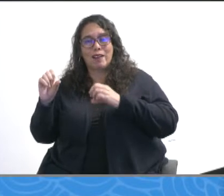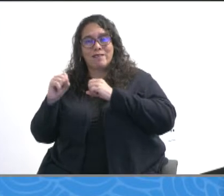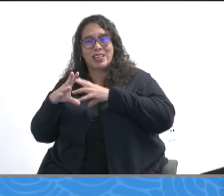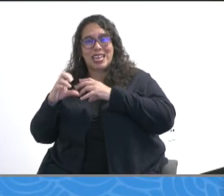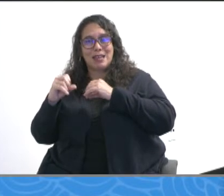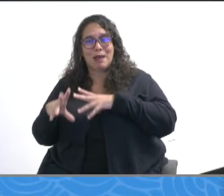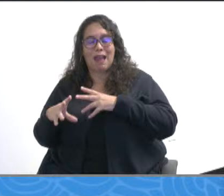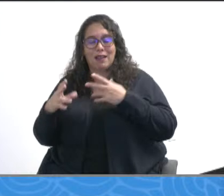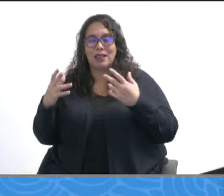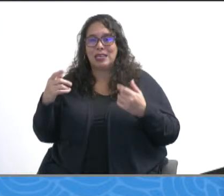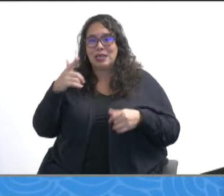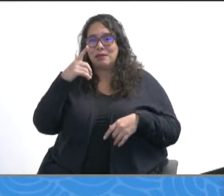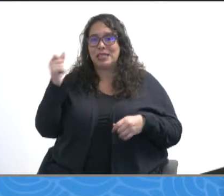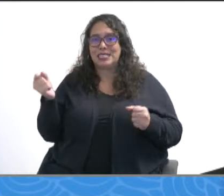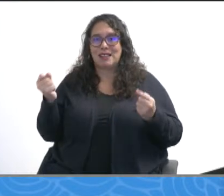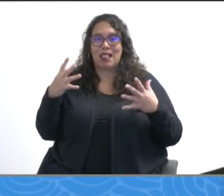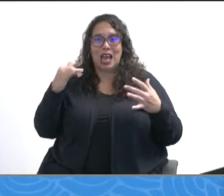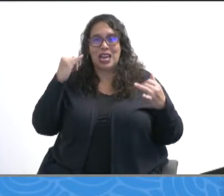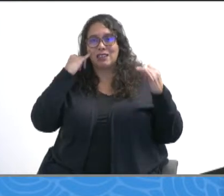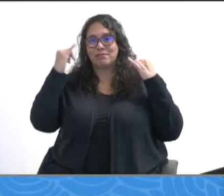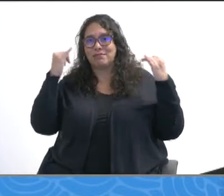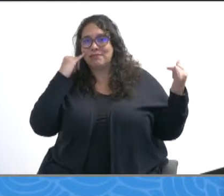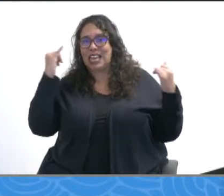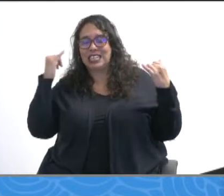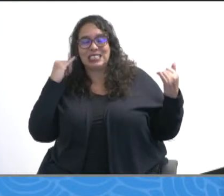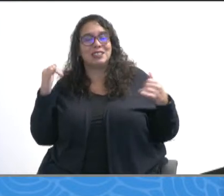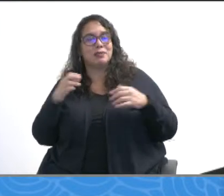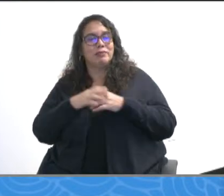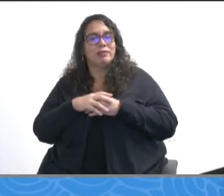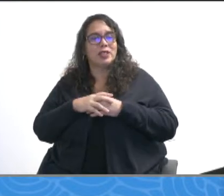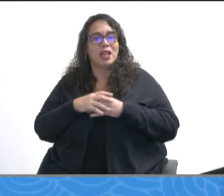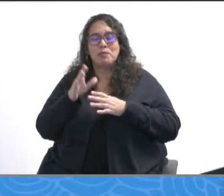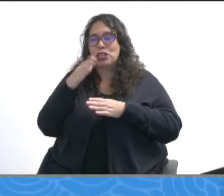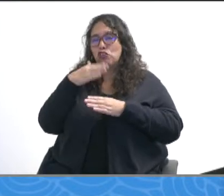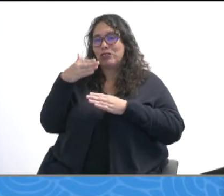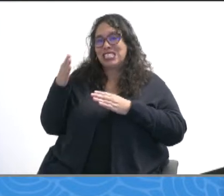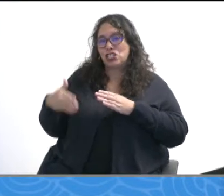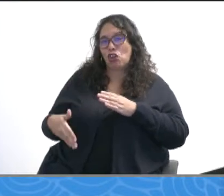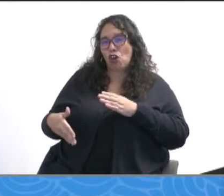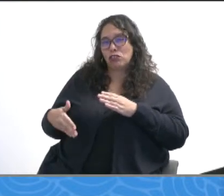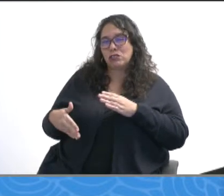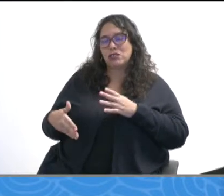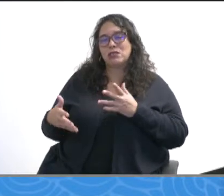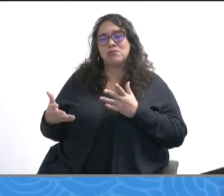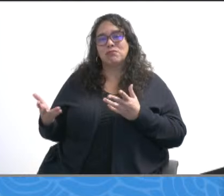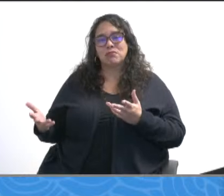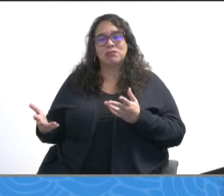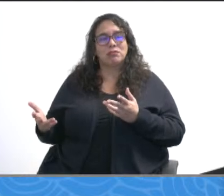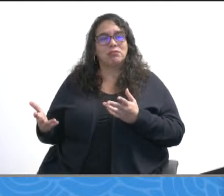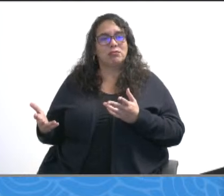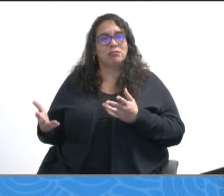because there's a lot of thoughts that are in there. But the result of the engagement, as well as the parent meetings,